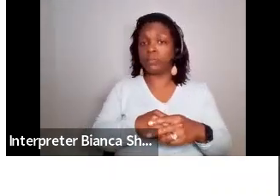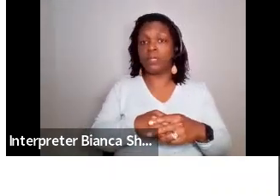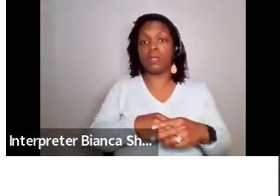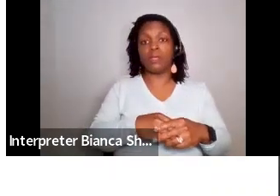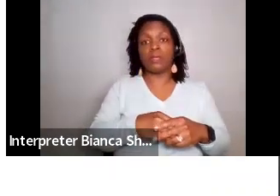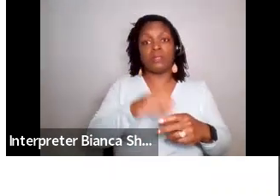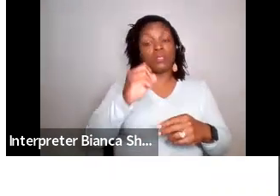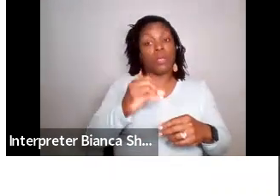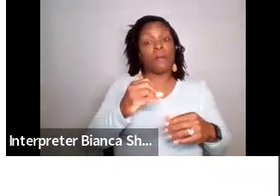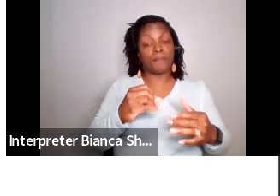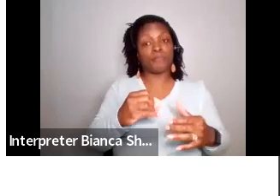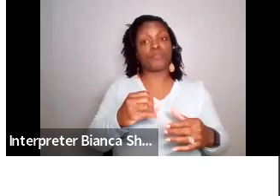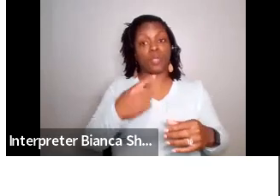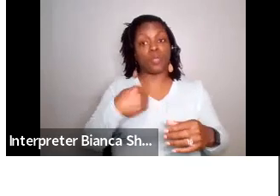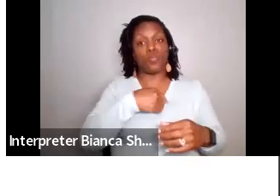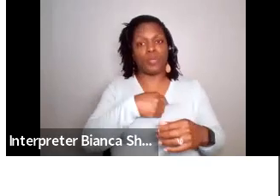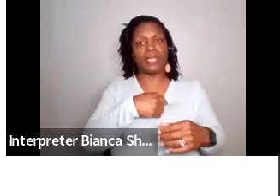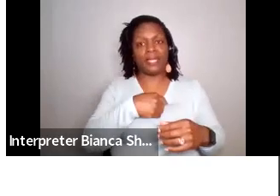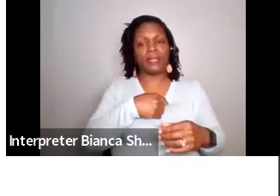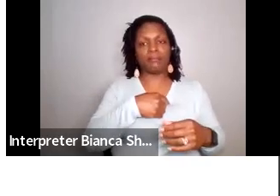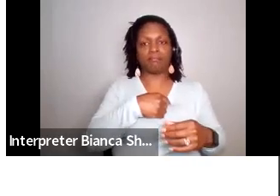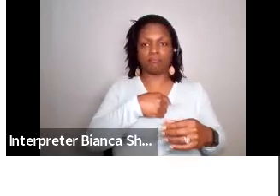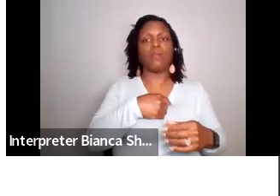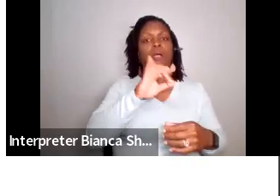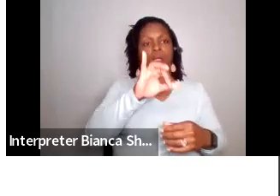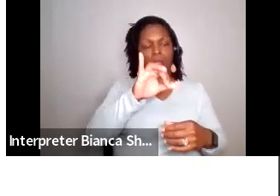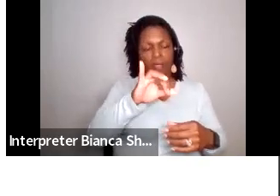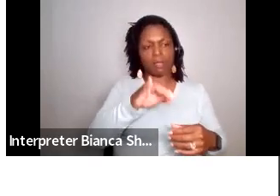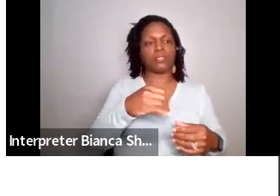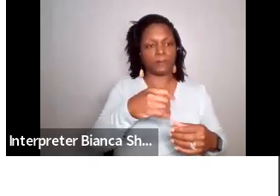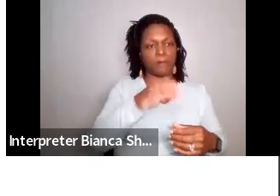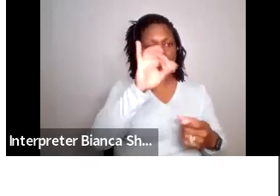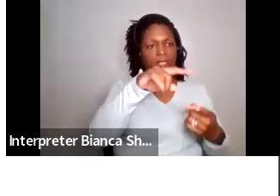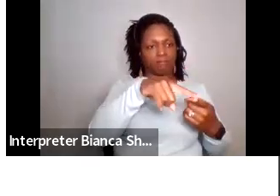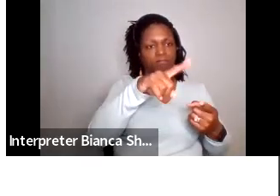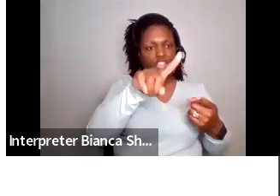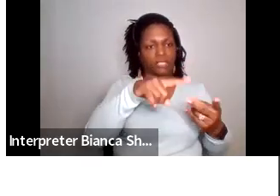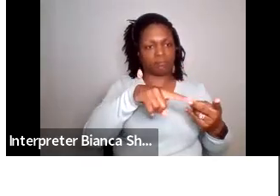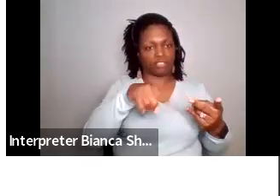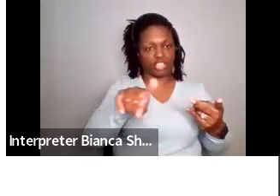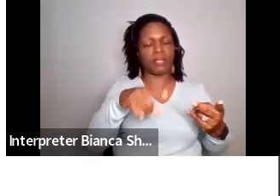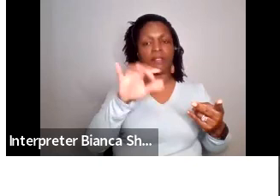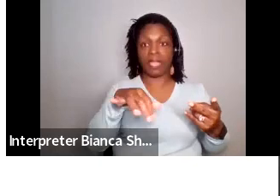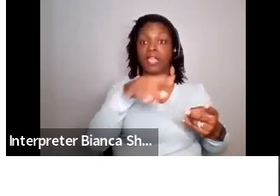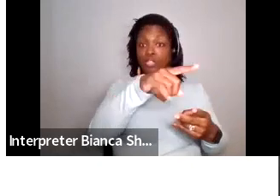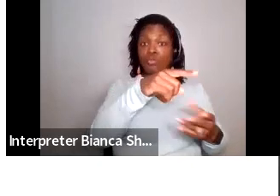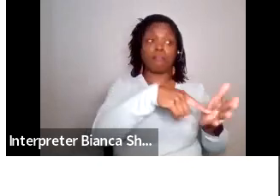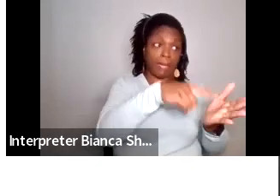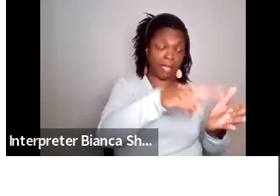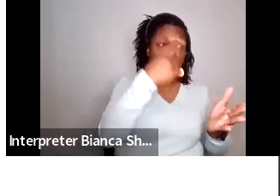So we took. We took both of those and presented that to social security impairment related work expenses.